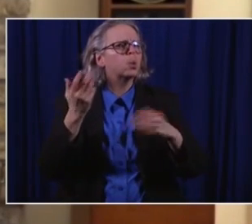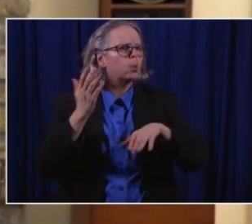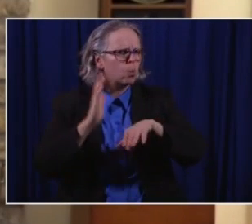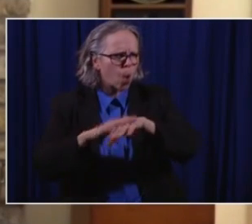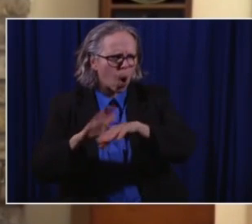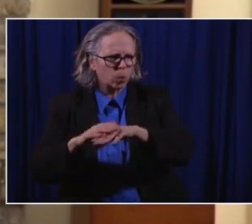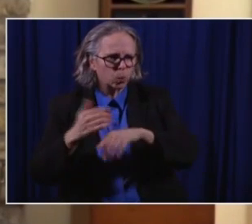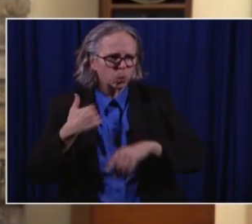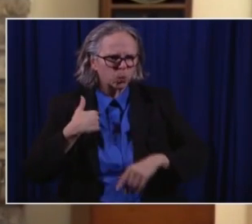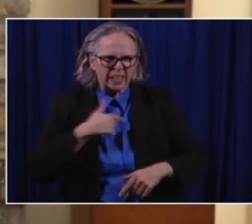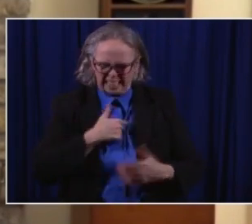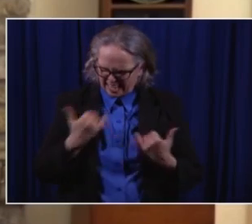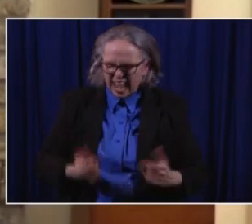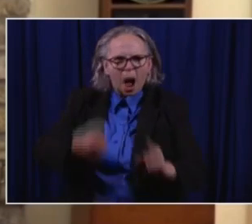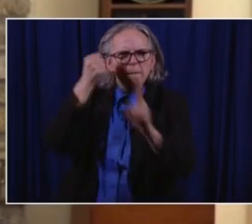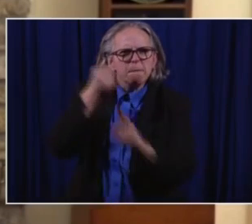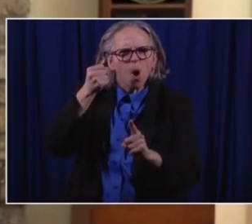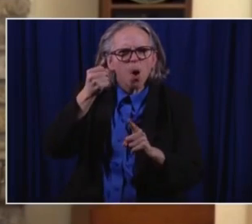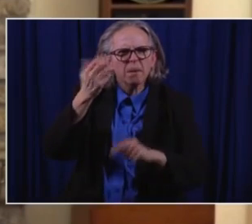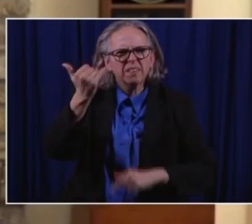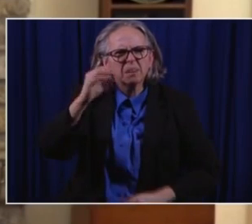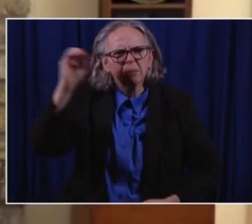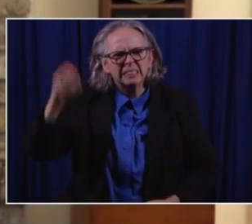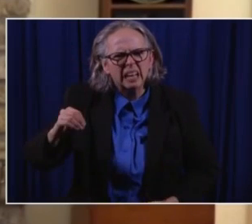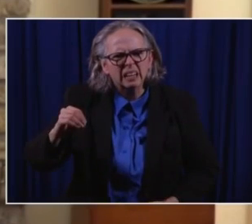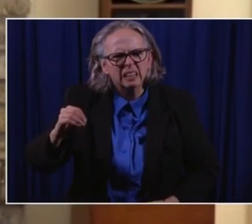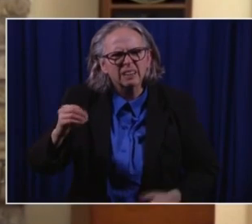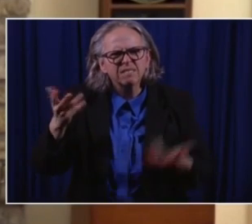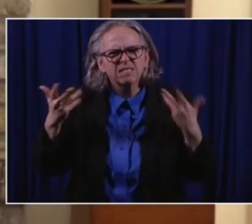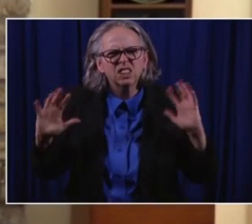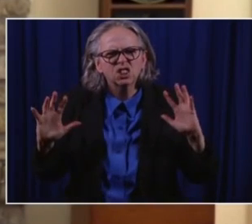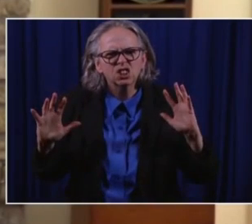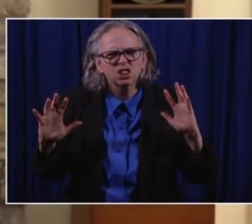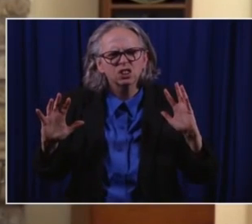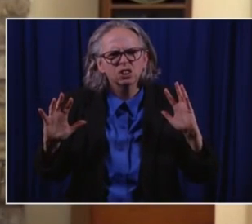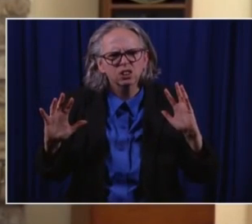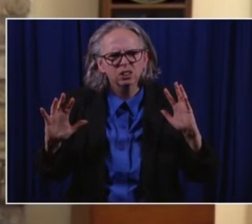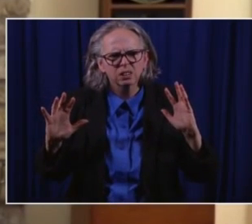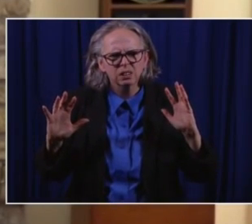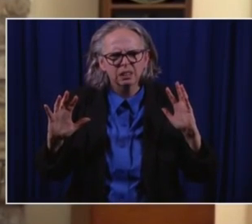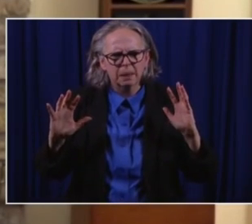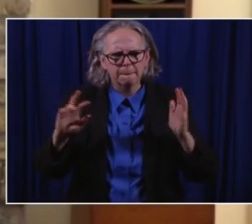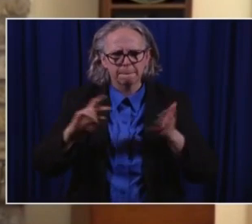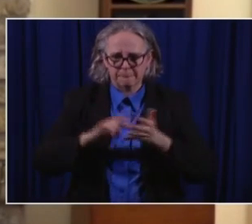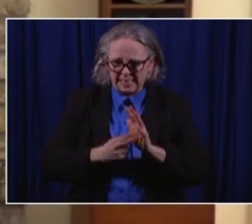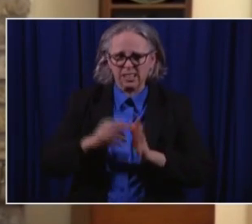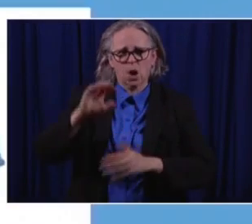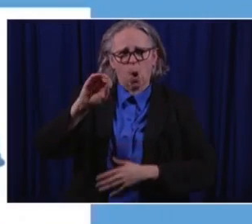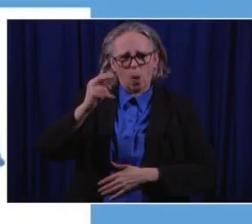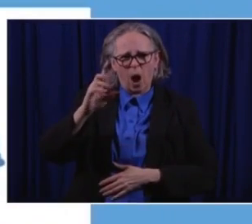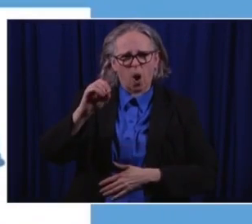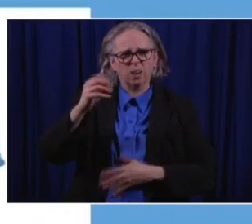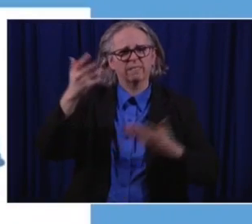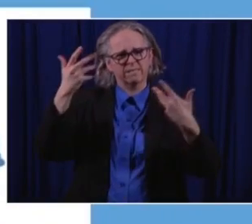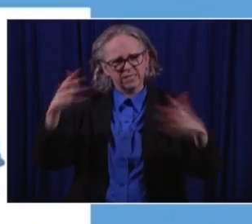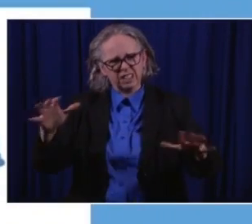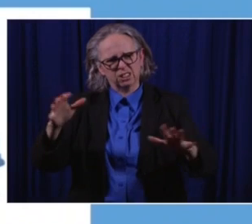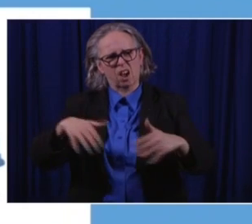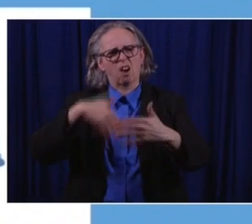happened this week if you remember. We warn people about any state that's above 15%